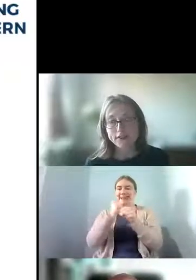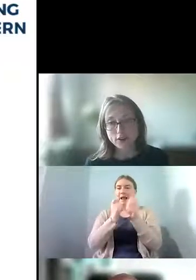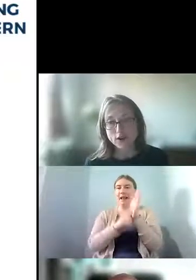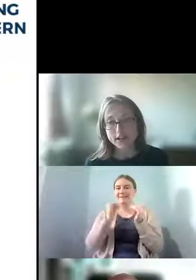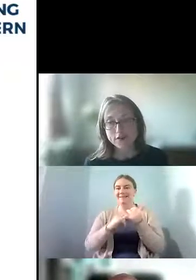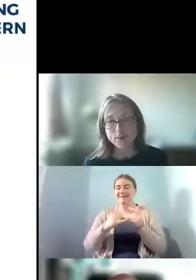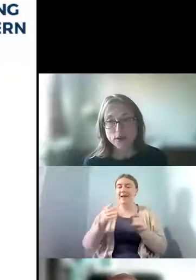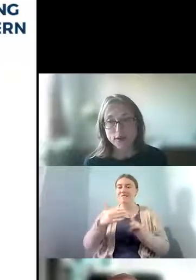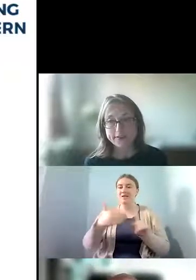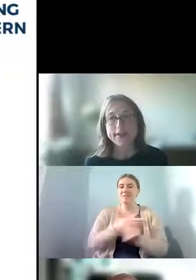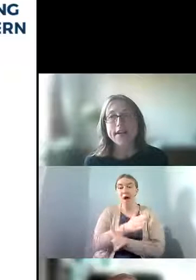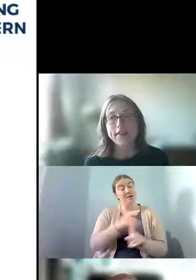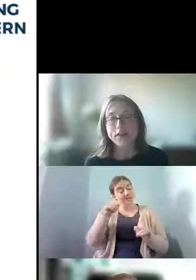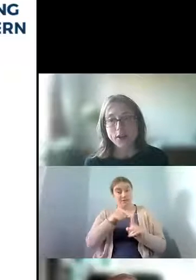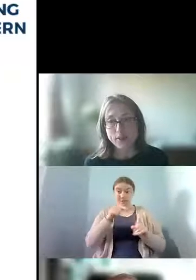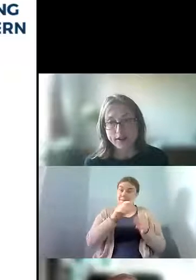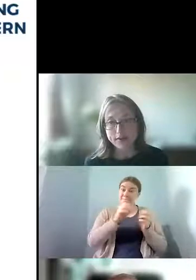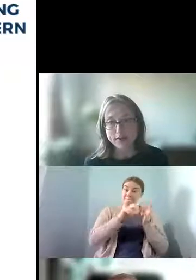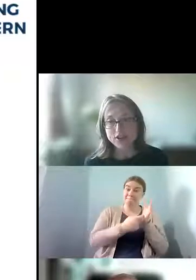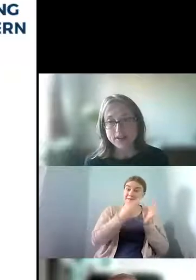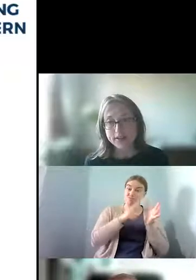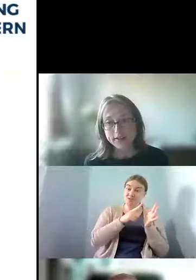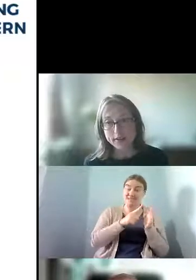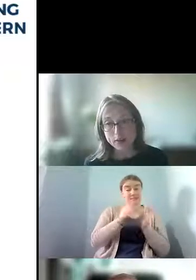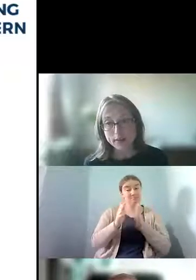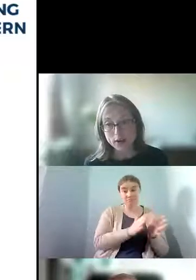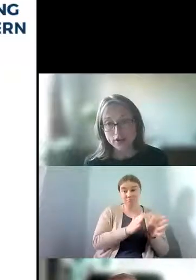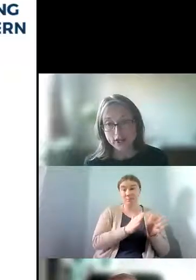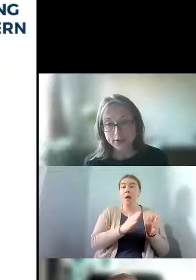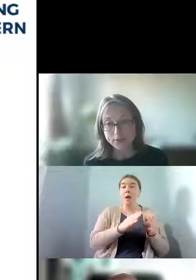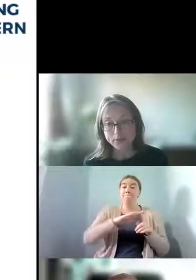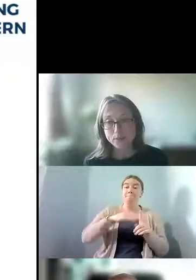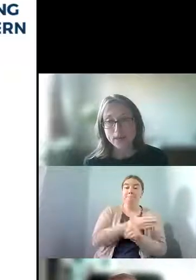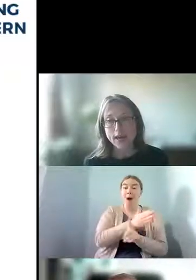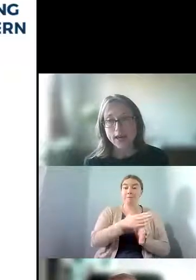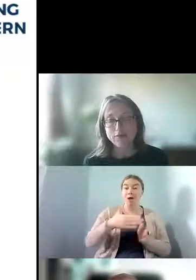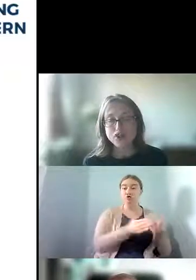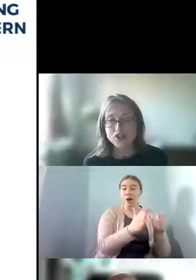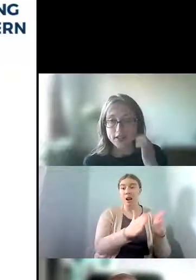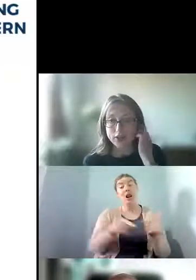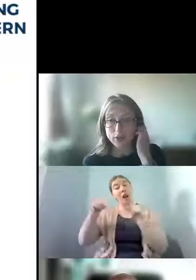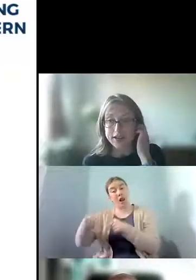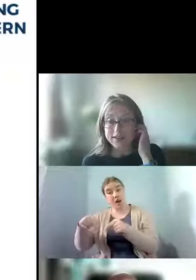kind of fish pass than the one at bevere which is a bypass channel and richard is going to all